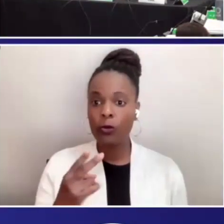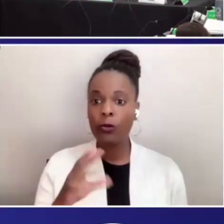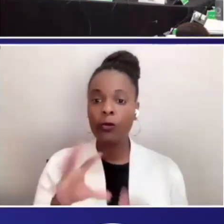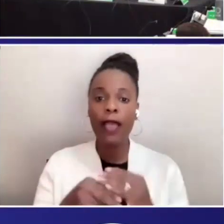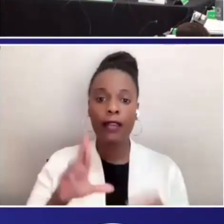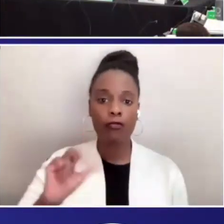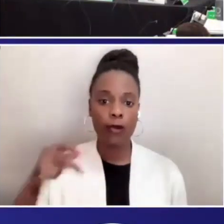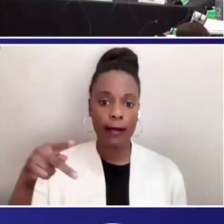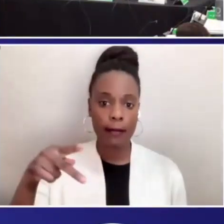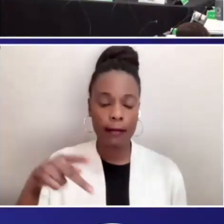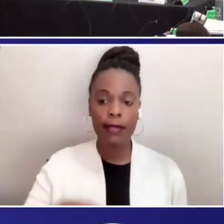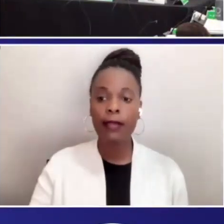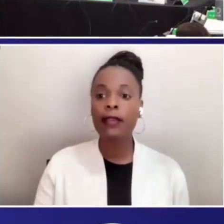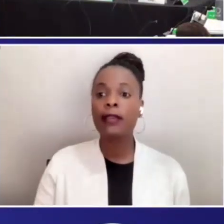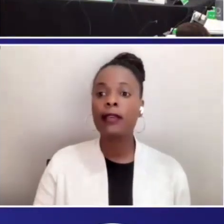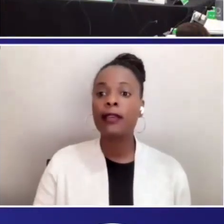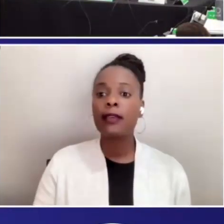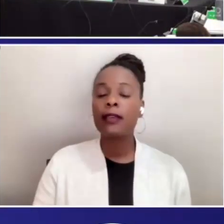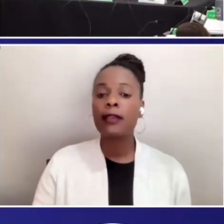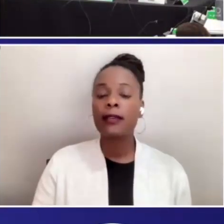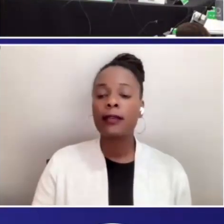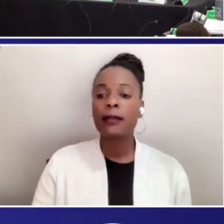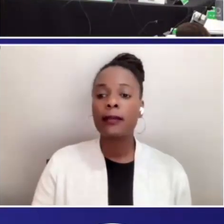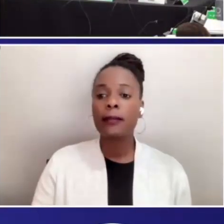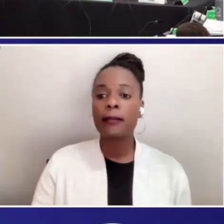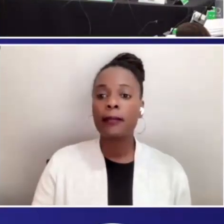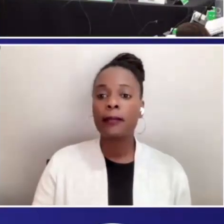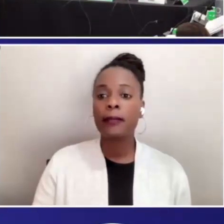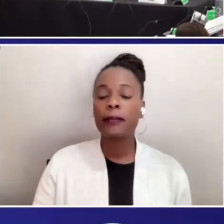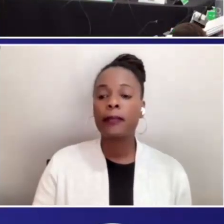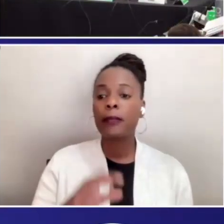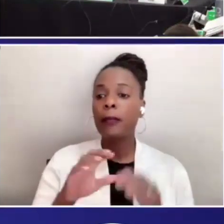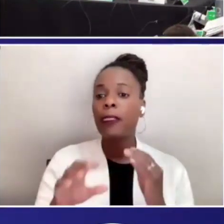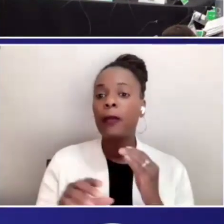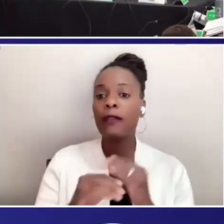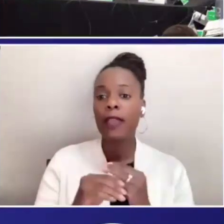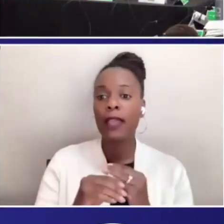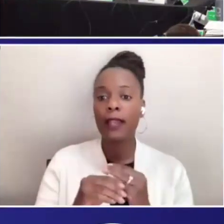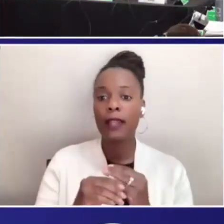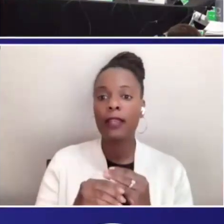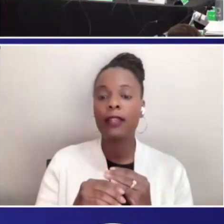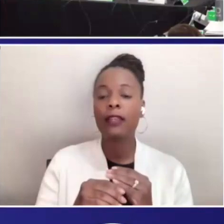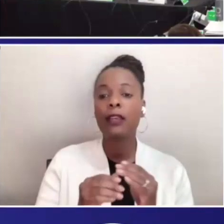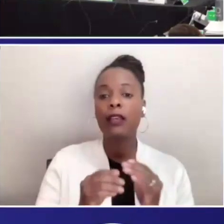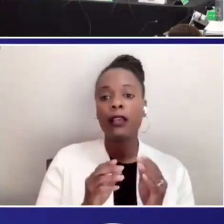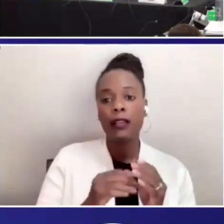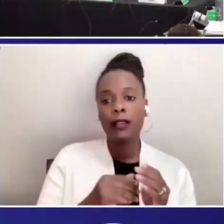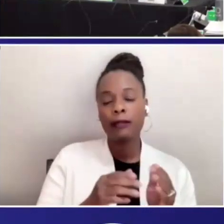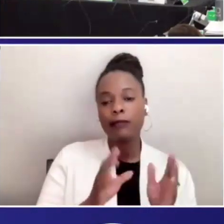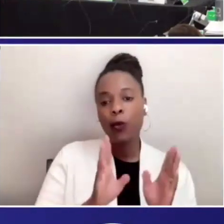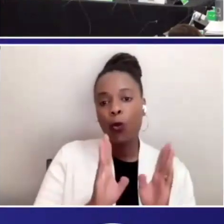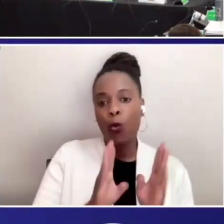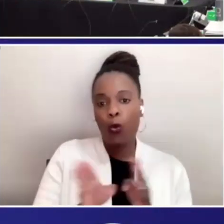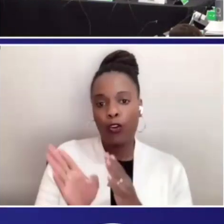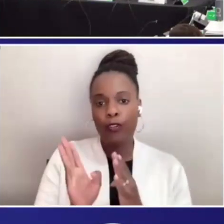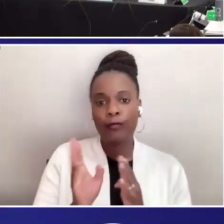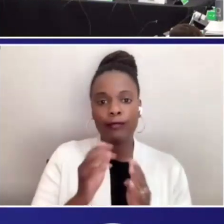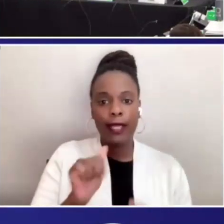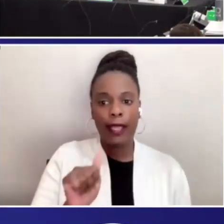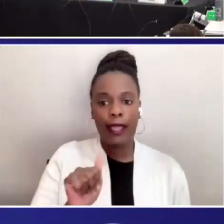We've added in the precedence of order, (a)(b) added and late charges,